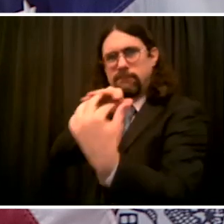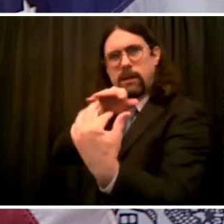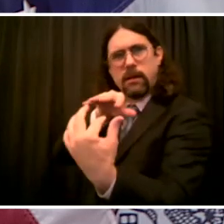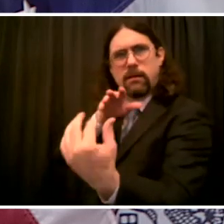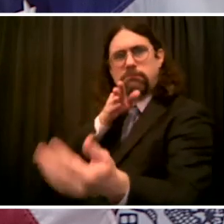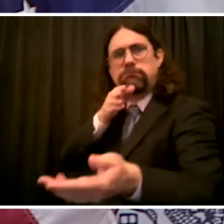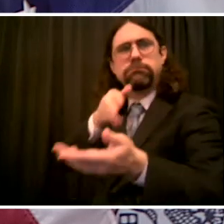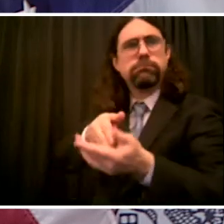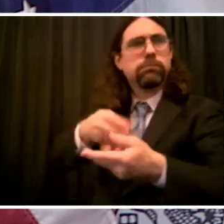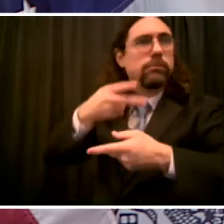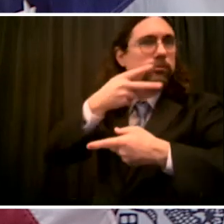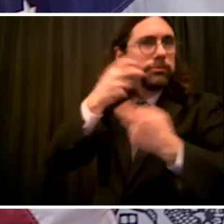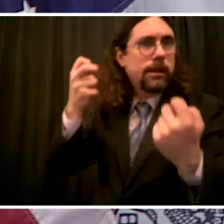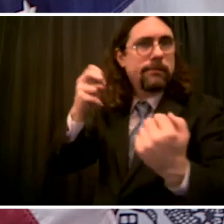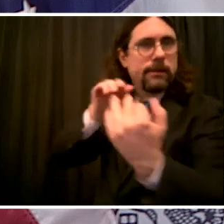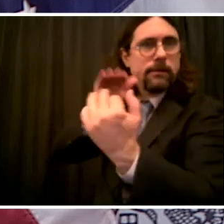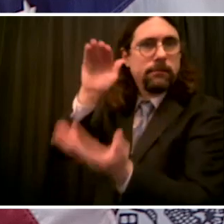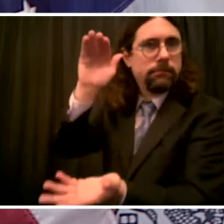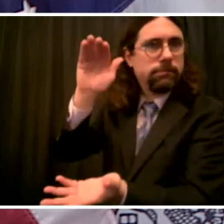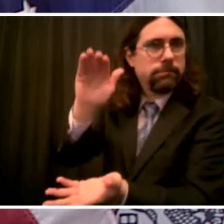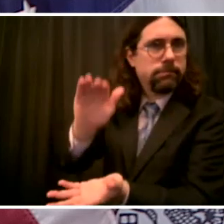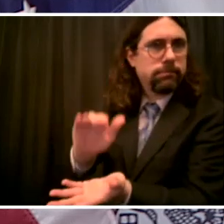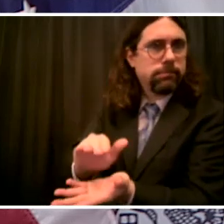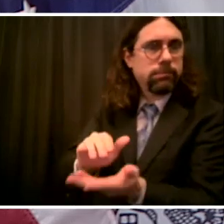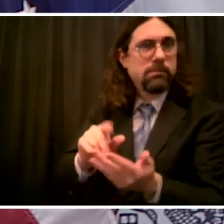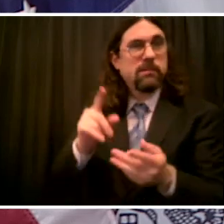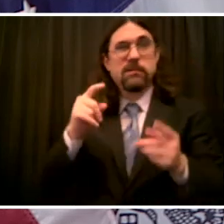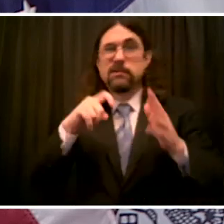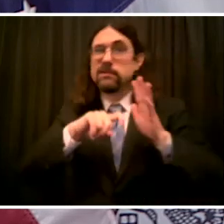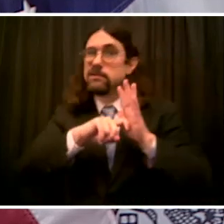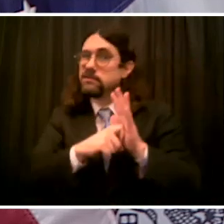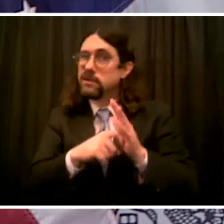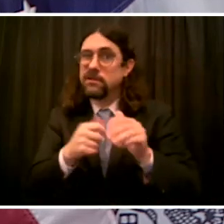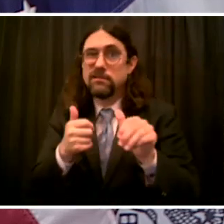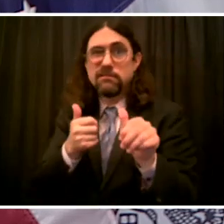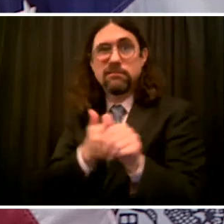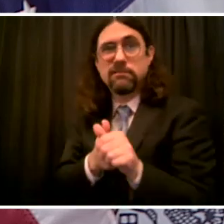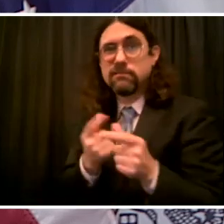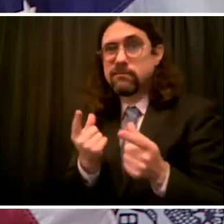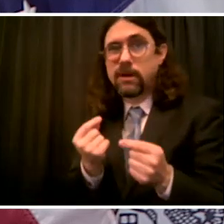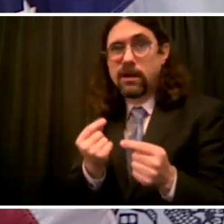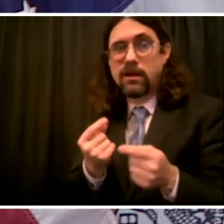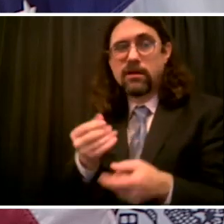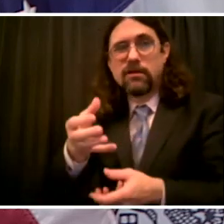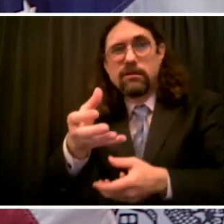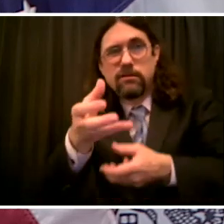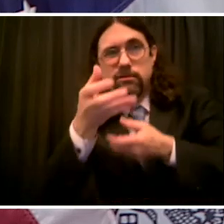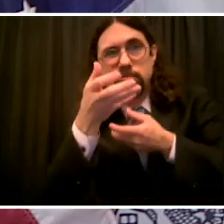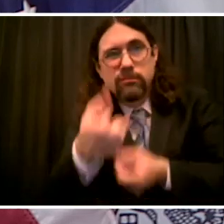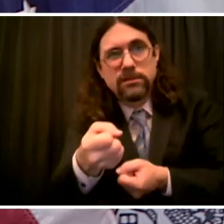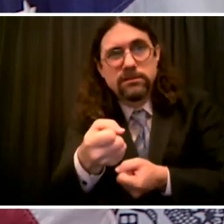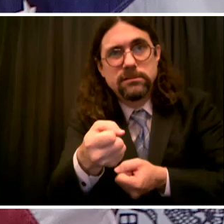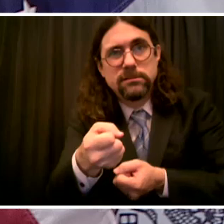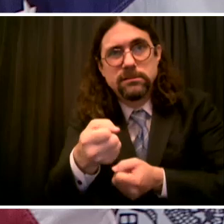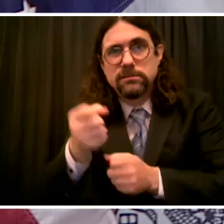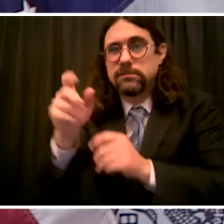HAVING RELATIONSHIPS. EVERYTHING IS BUILT UPON A FOUATNDION OF TRUST. AND IF YOU DON'T